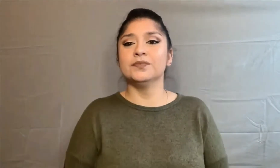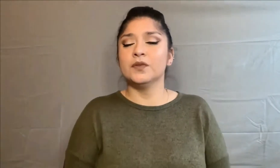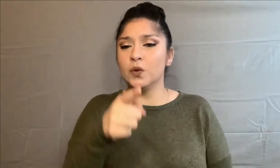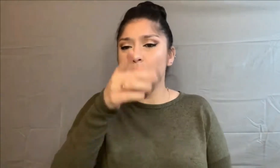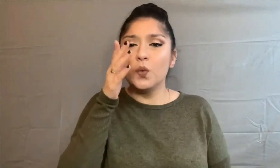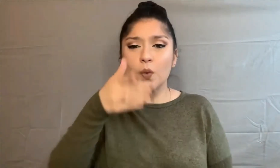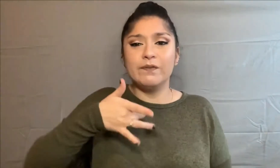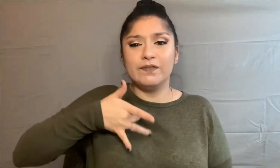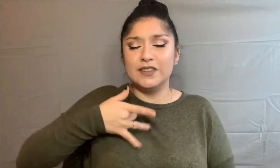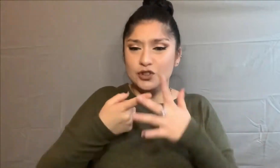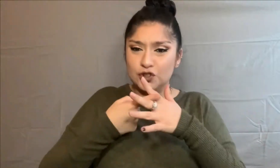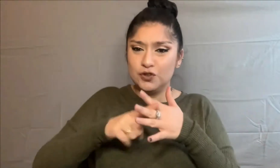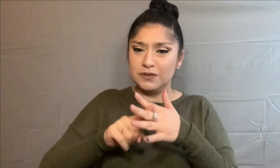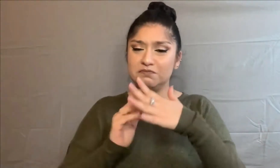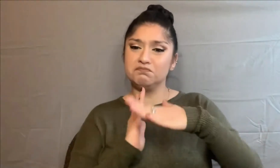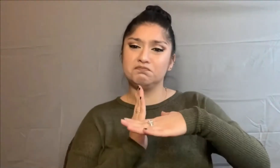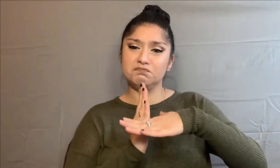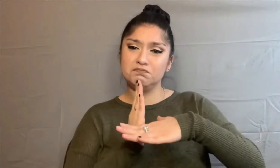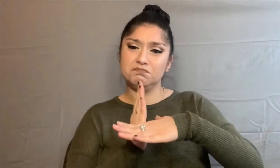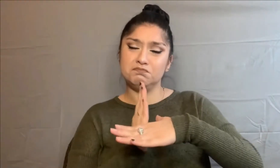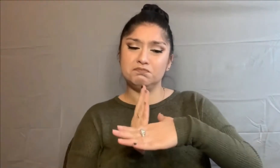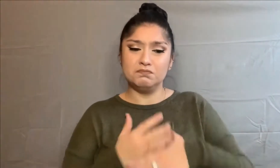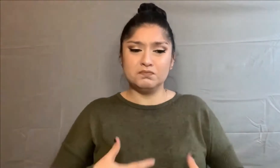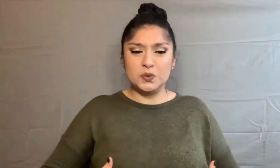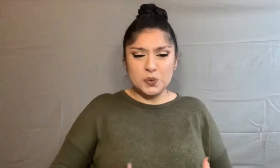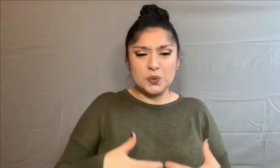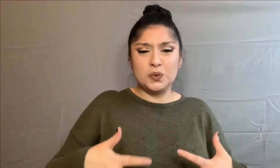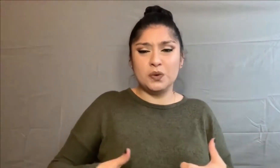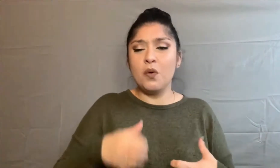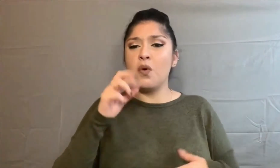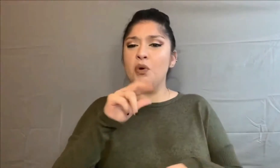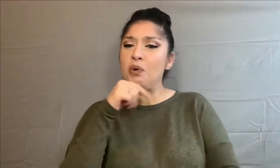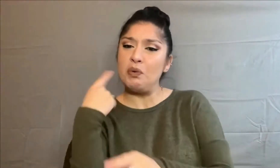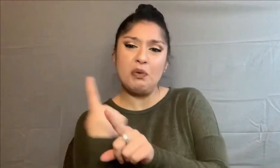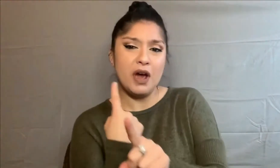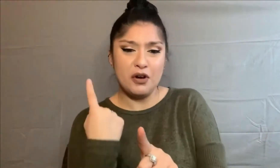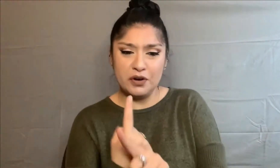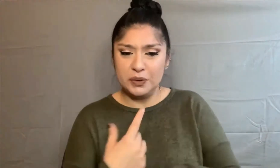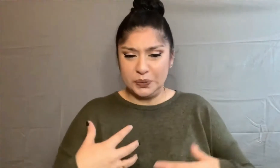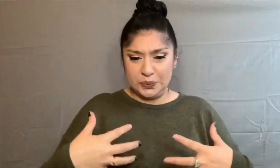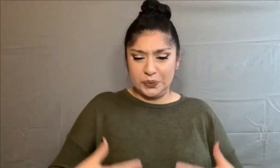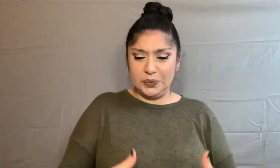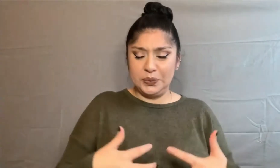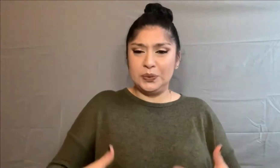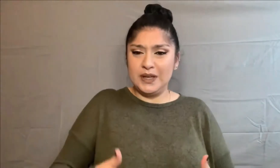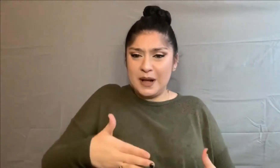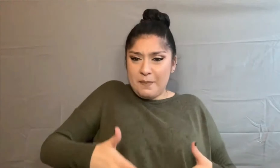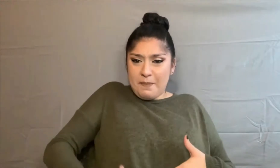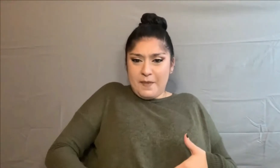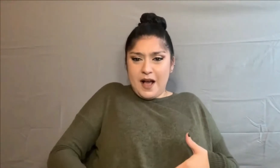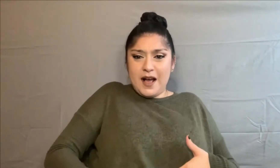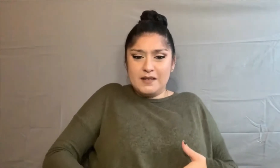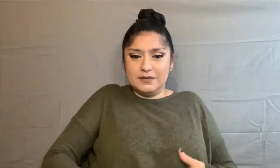You might feel these mild, irregular contractions as a slight tightness in your abdomen.